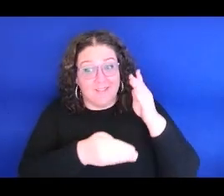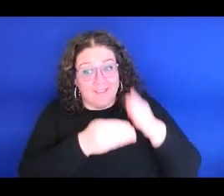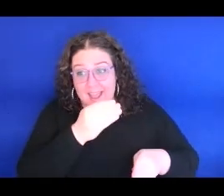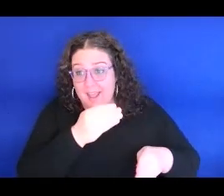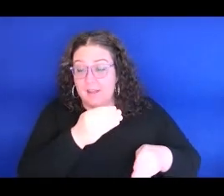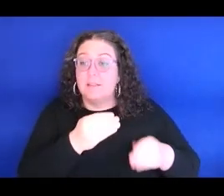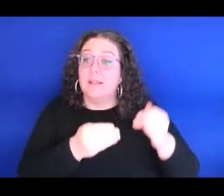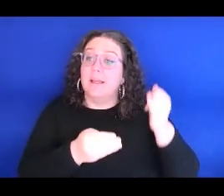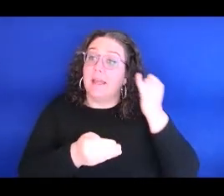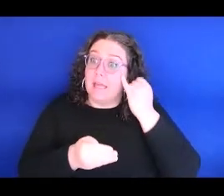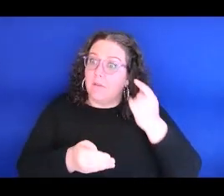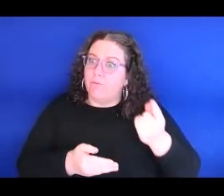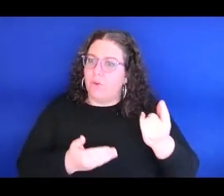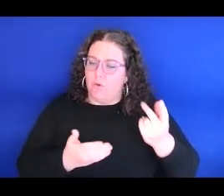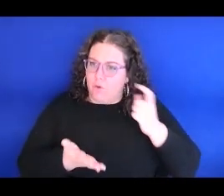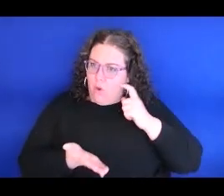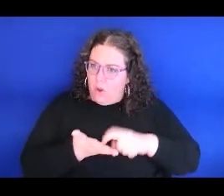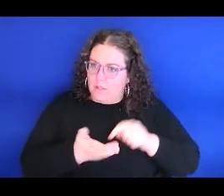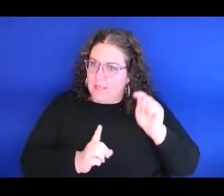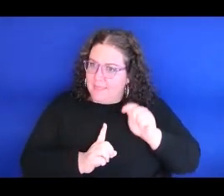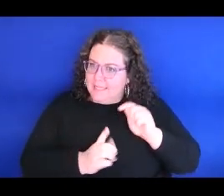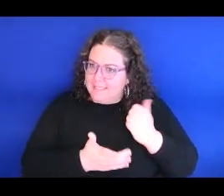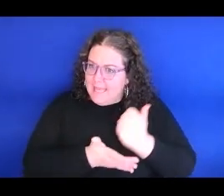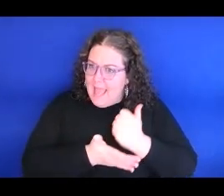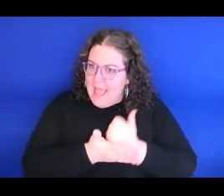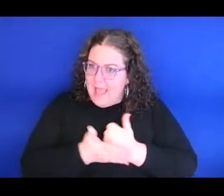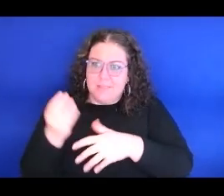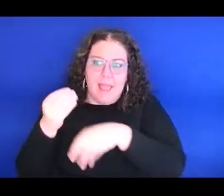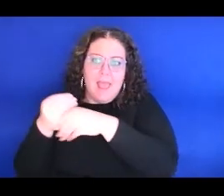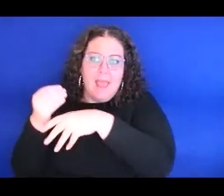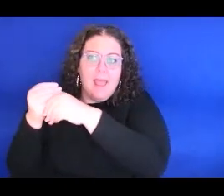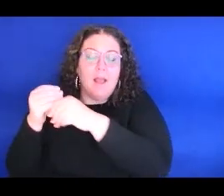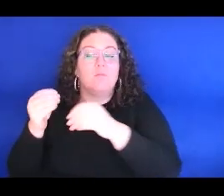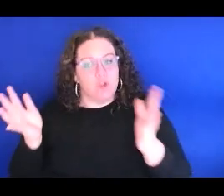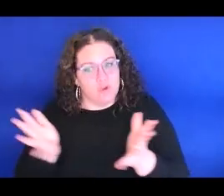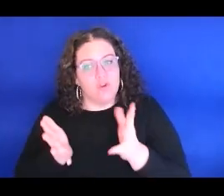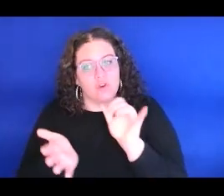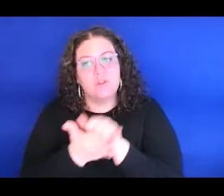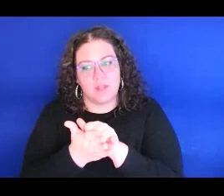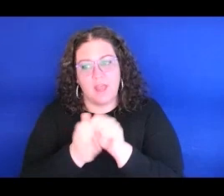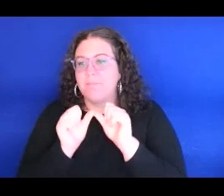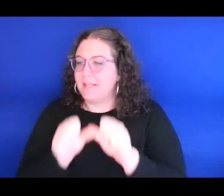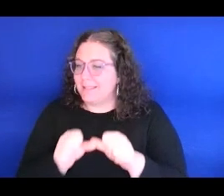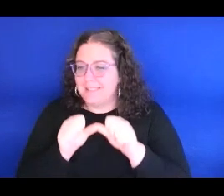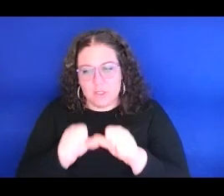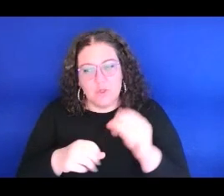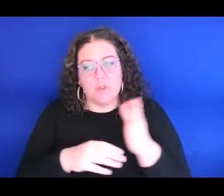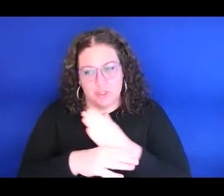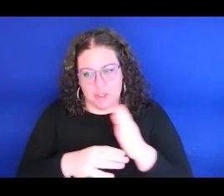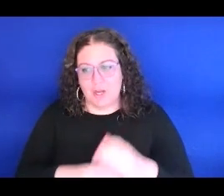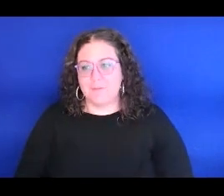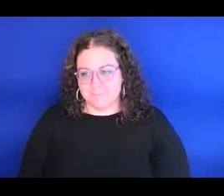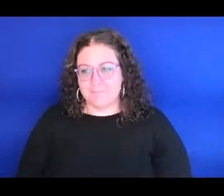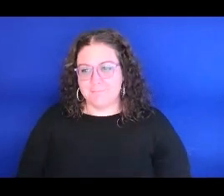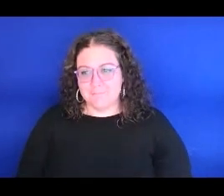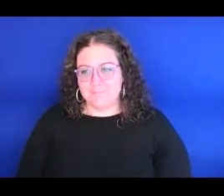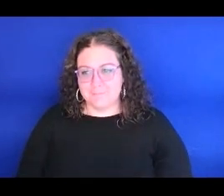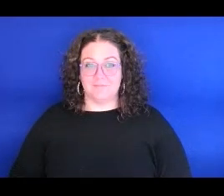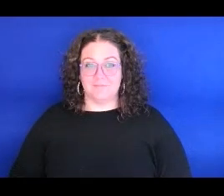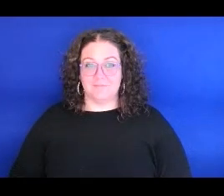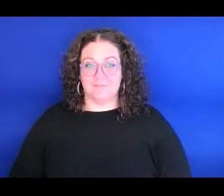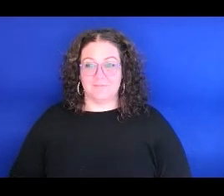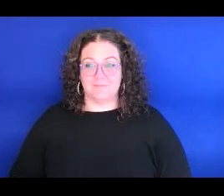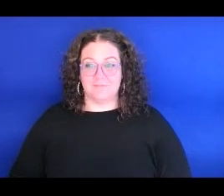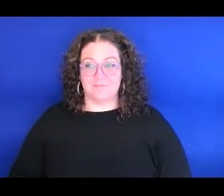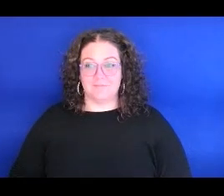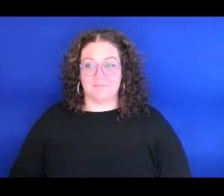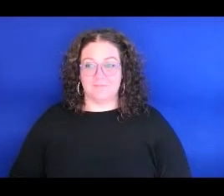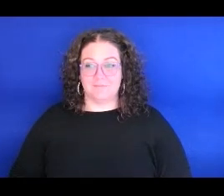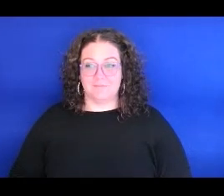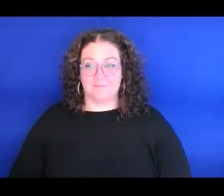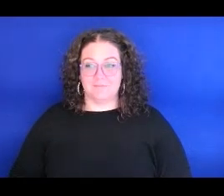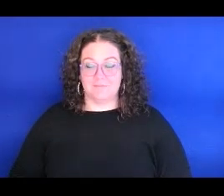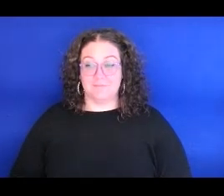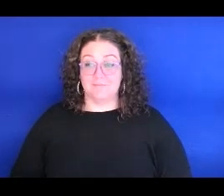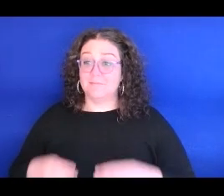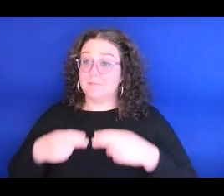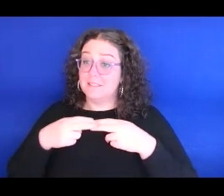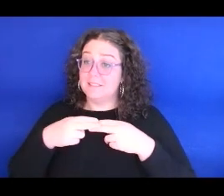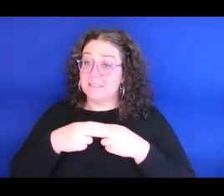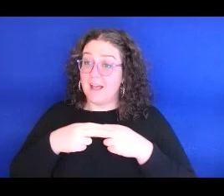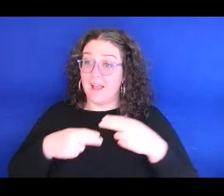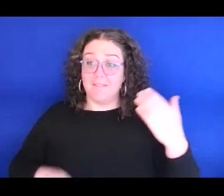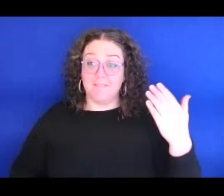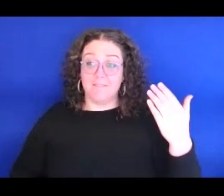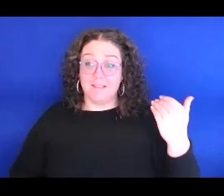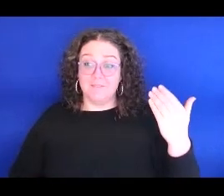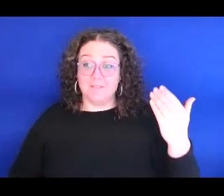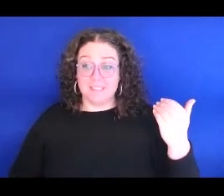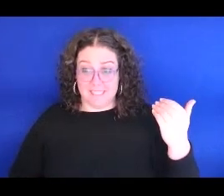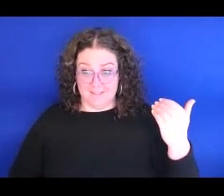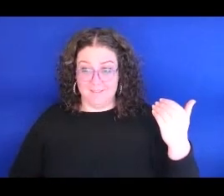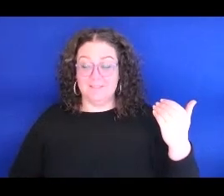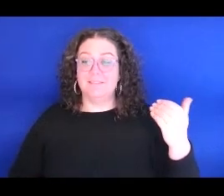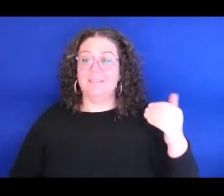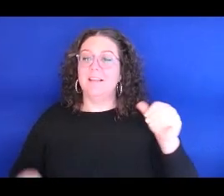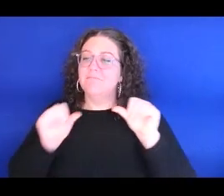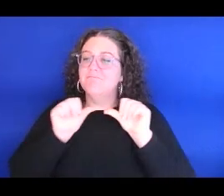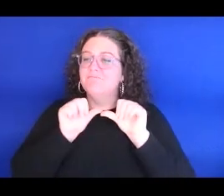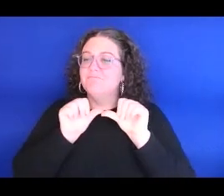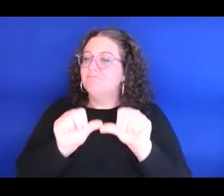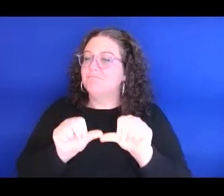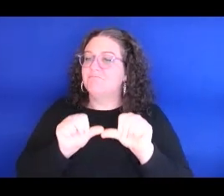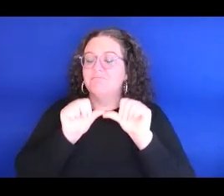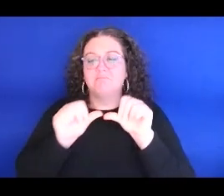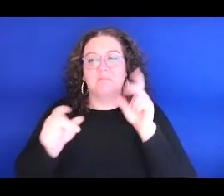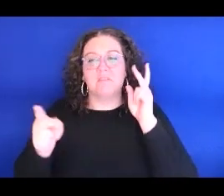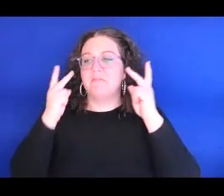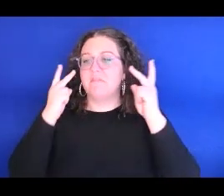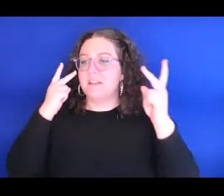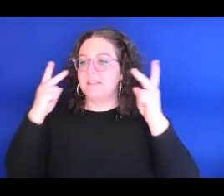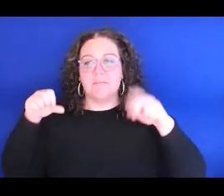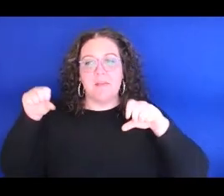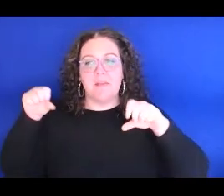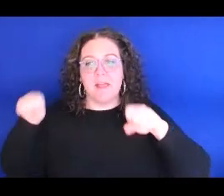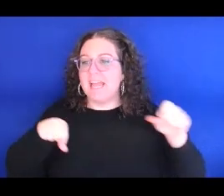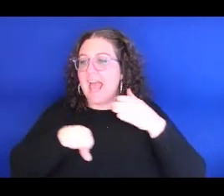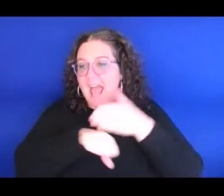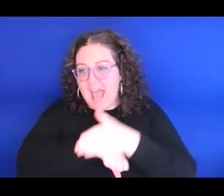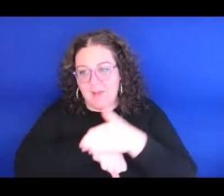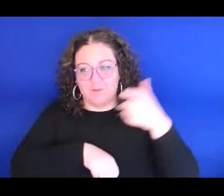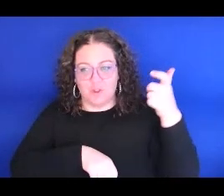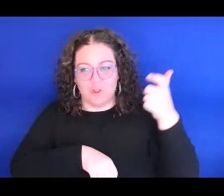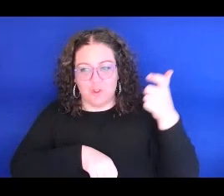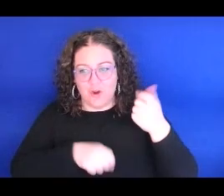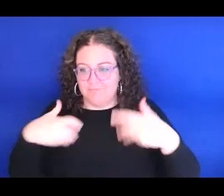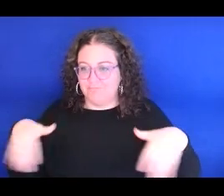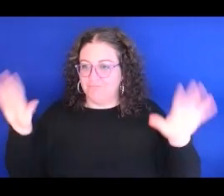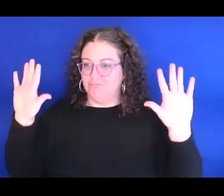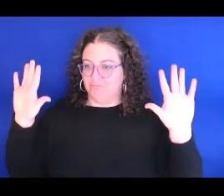share it now and keep building from there. Slide 15, Sustaining Visibility Beyond the Grant.